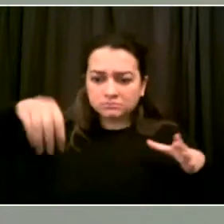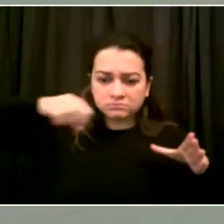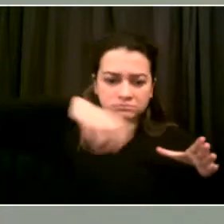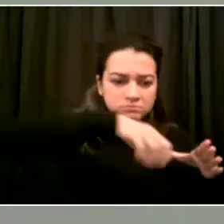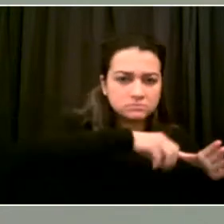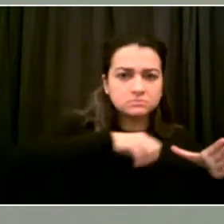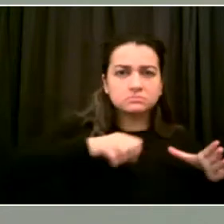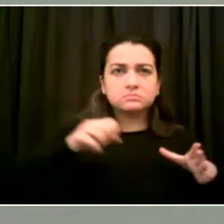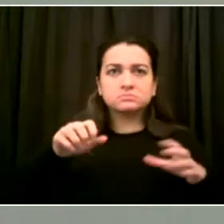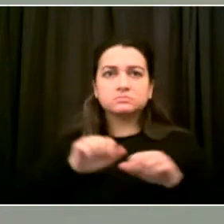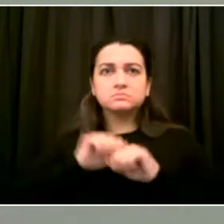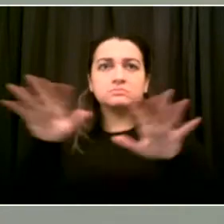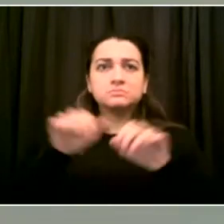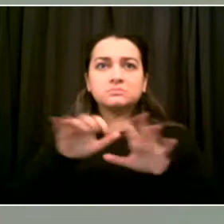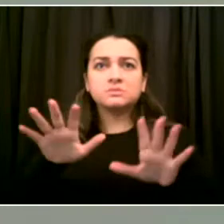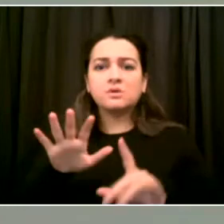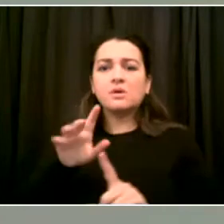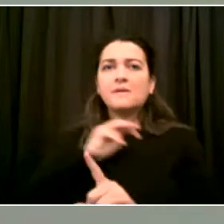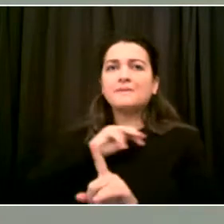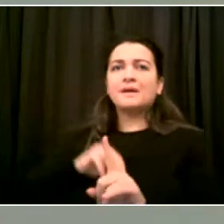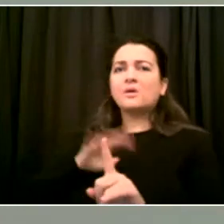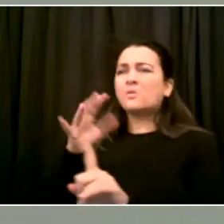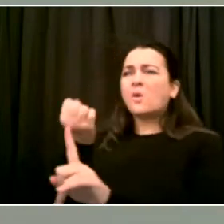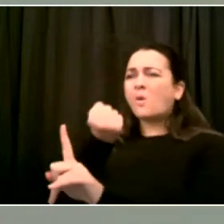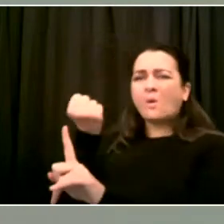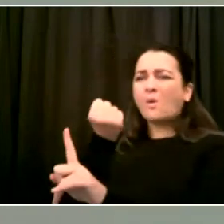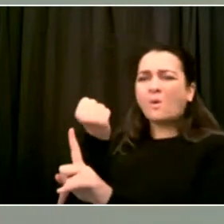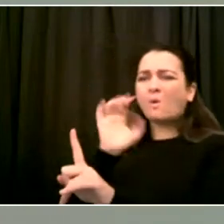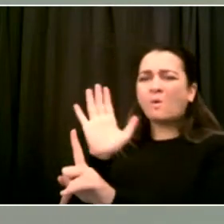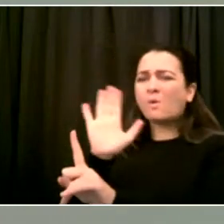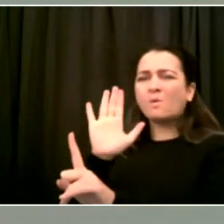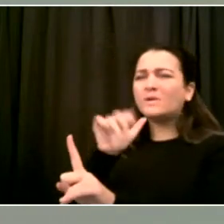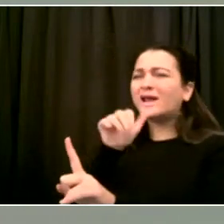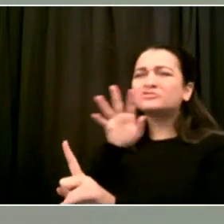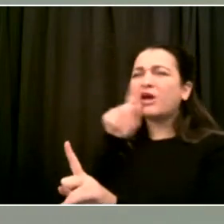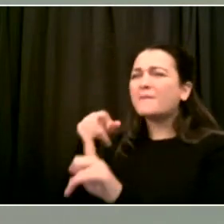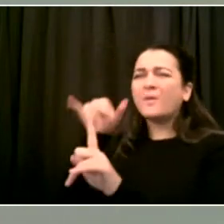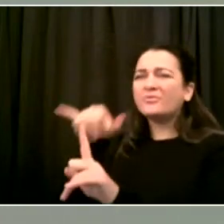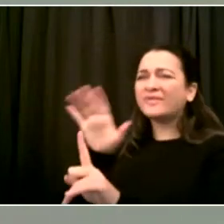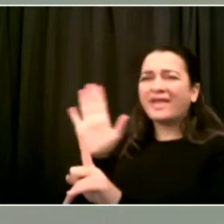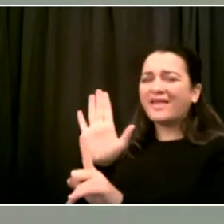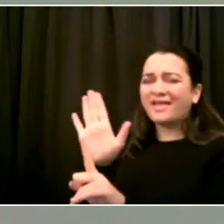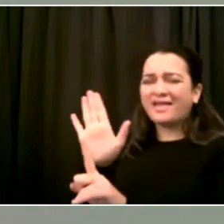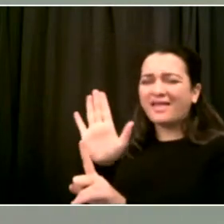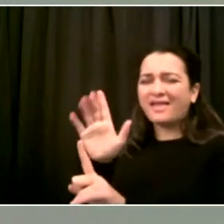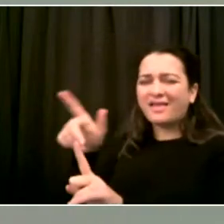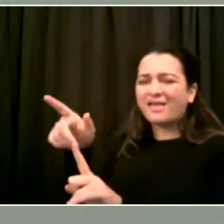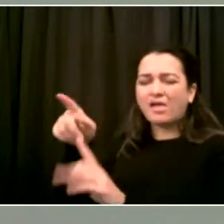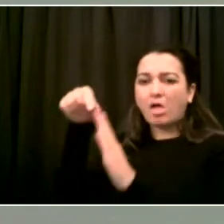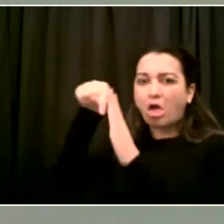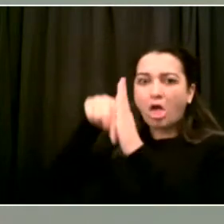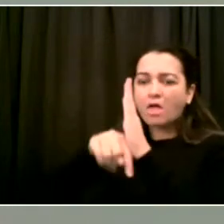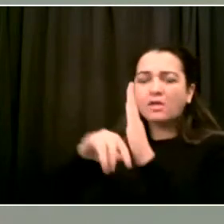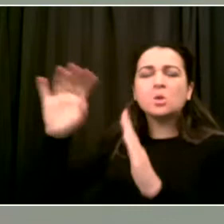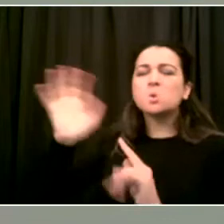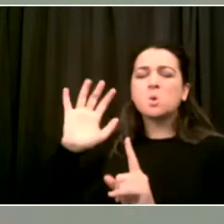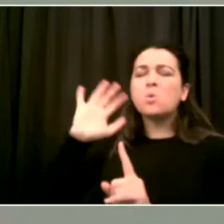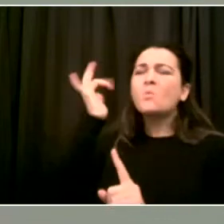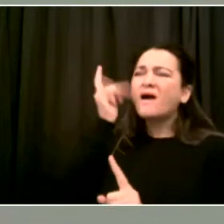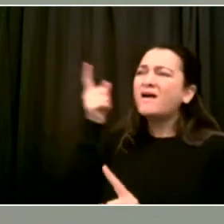J, DON'T GET IN TOO DEEP. WE DON'T NEED THE E WHOLE